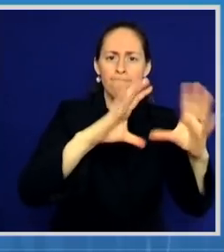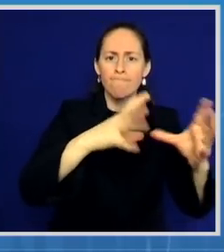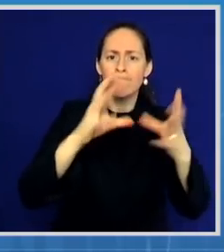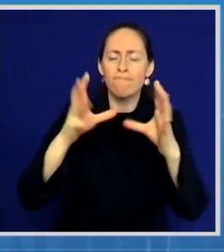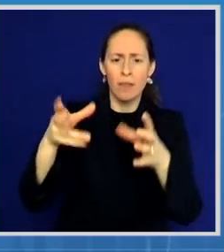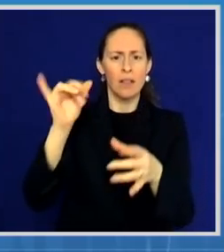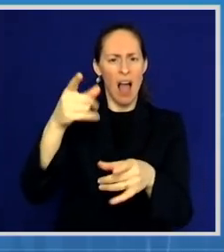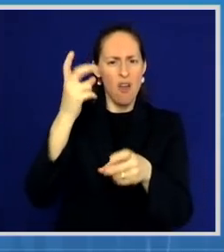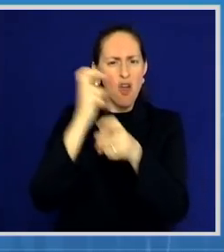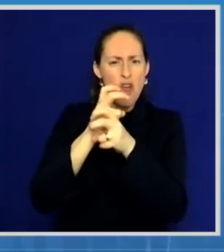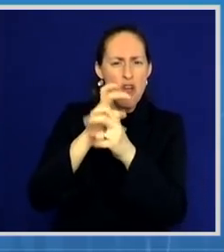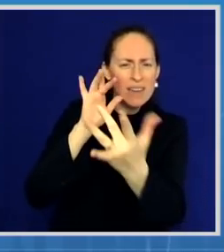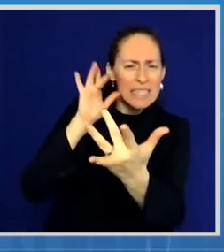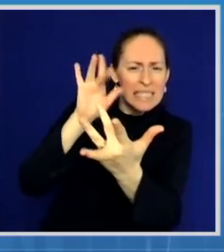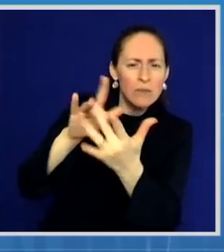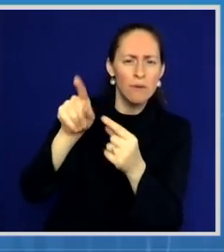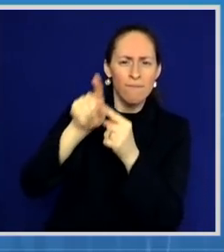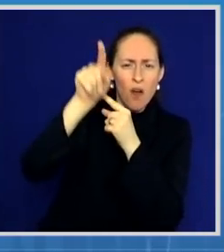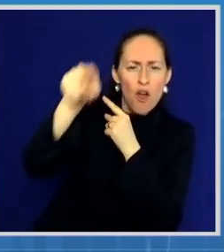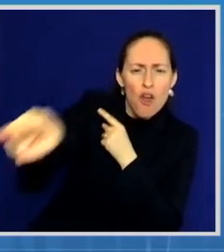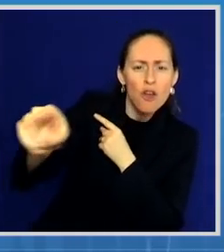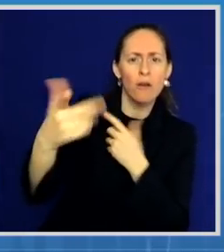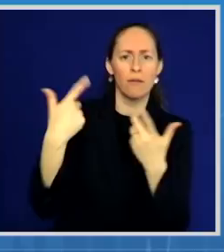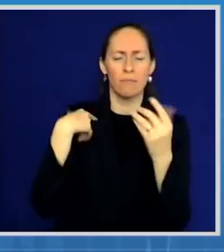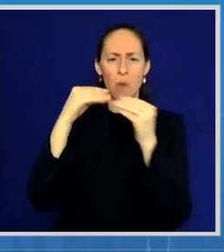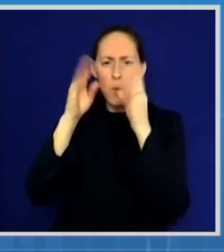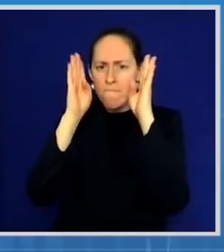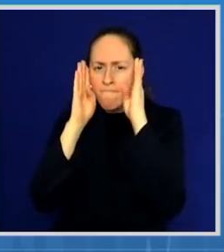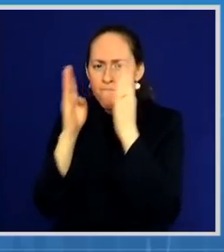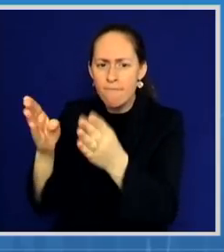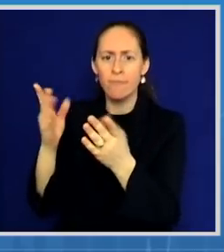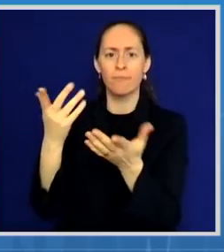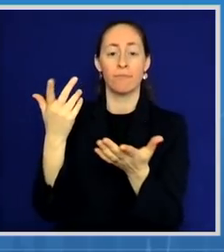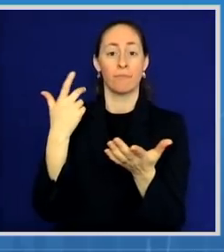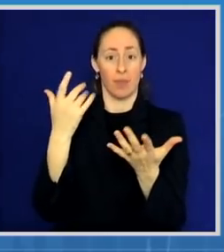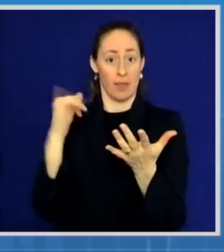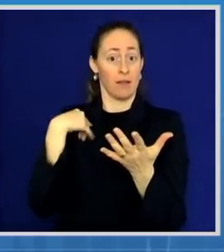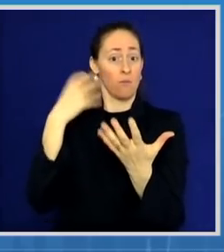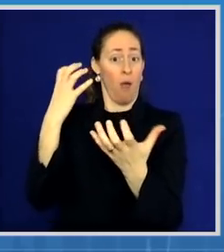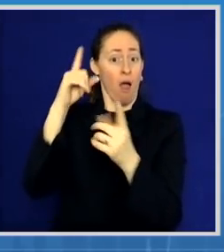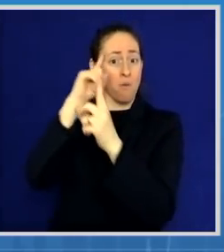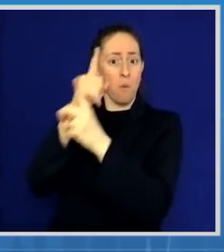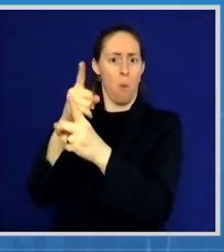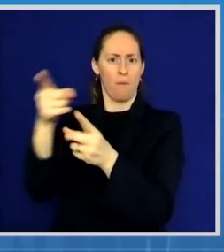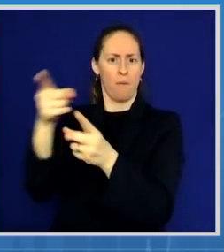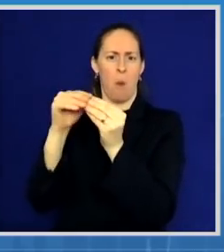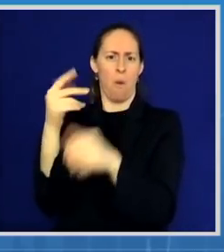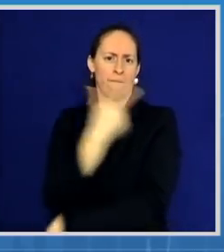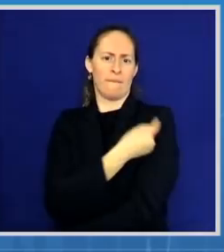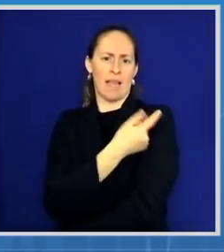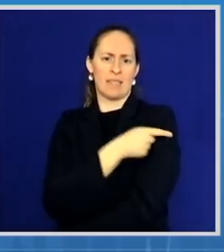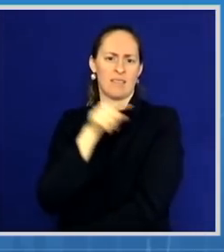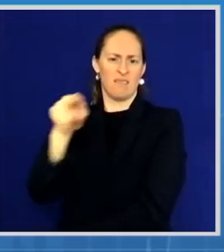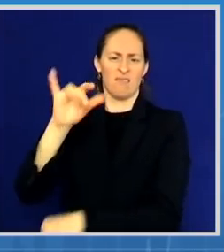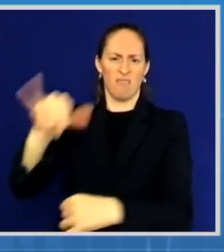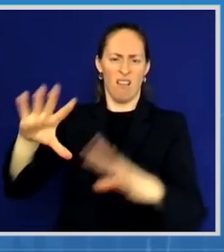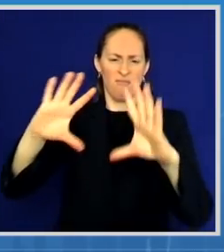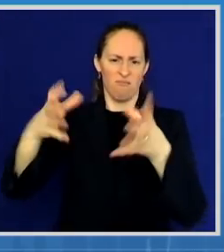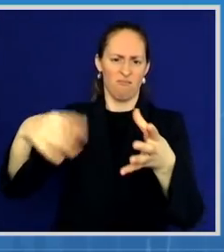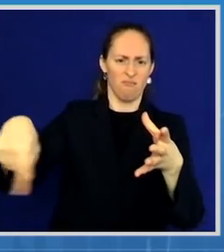And we expect the number of shots administered each day to moderate and fluctuate. That said we will continue to vaccinate